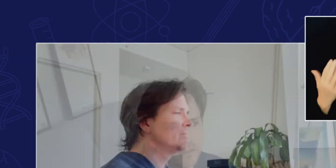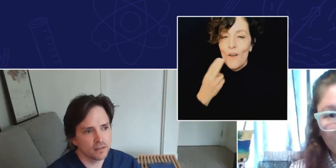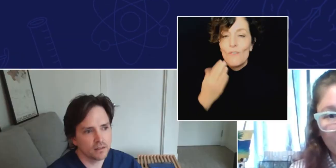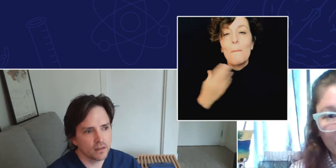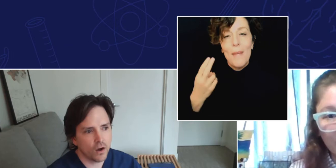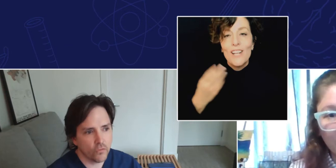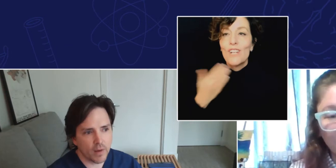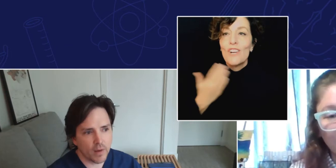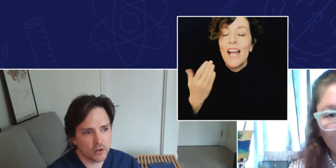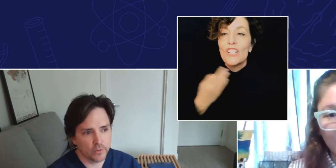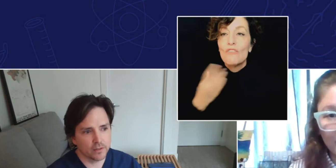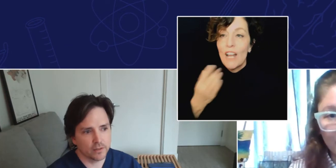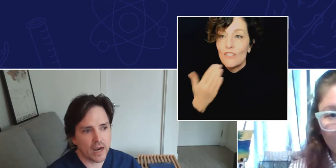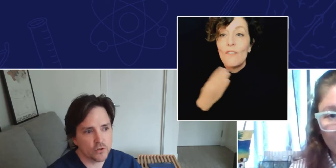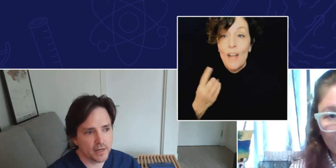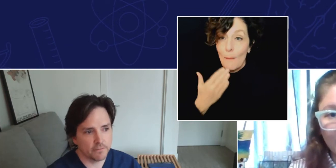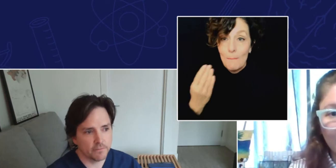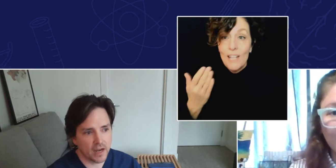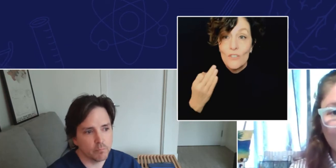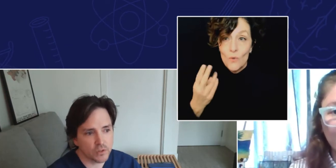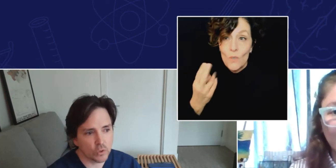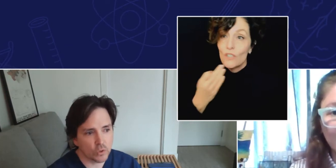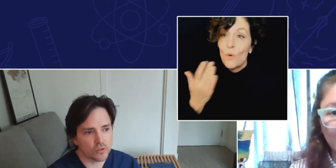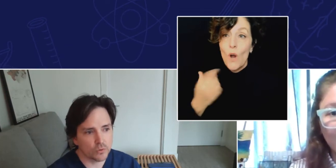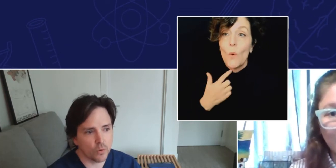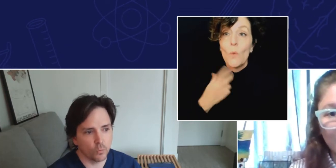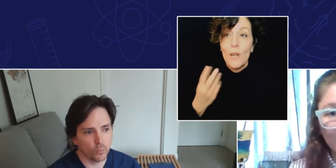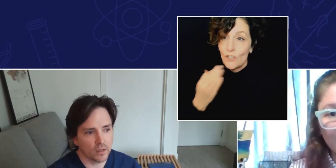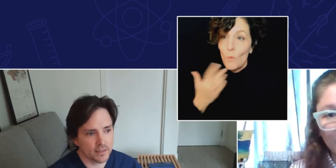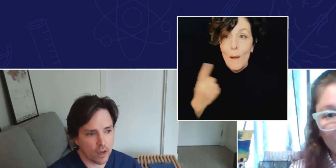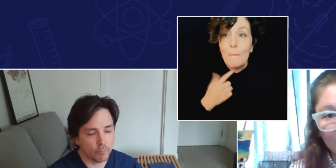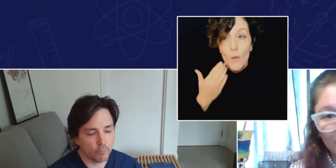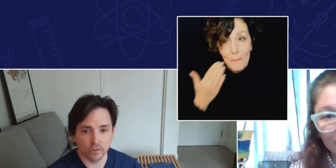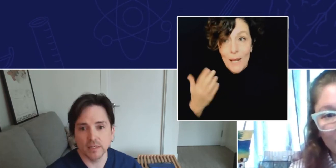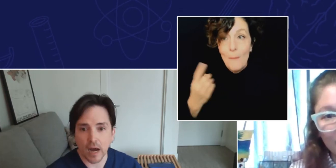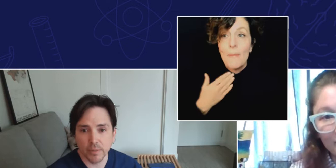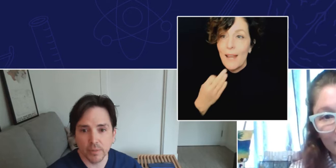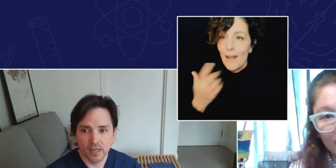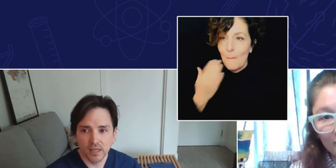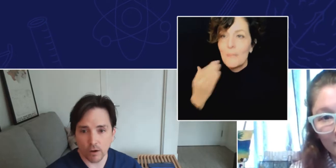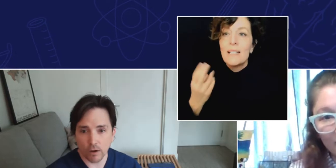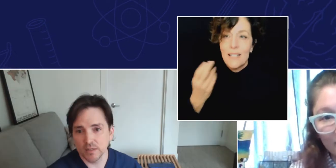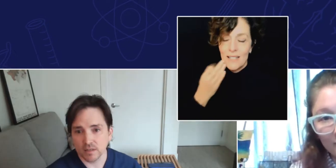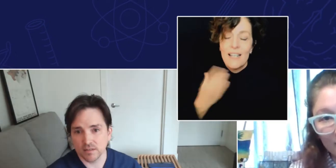[DR. RUFFIN]: Over my career, I've tried to find mentors who are willing to help pull me up, and help me succeed, and